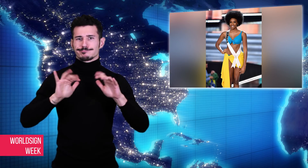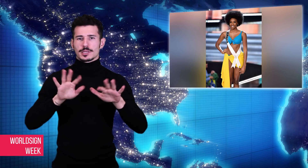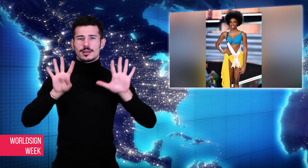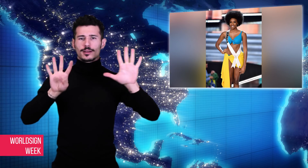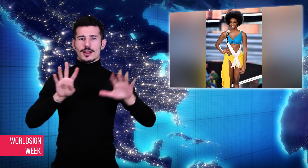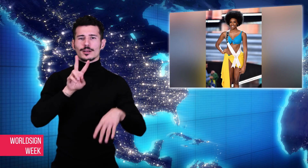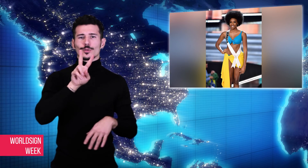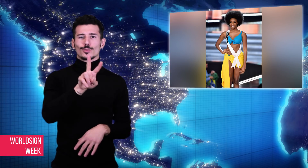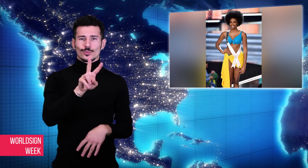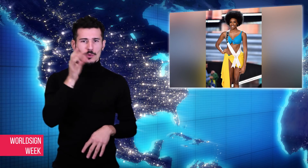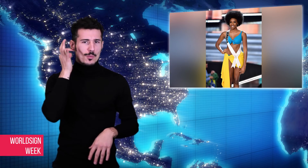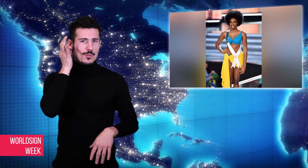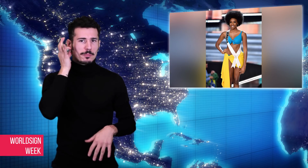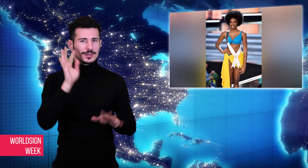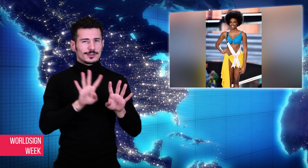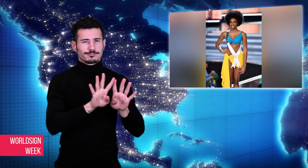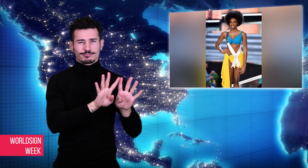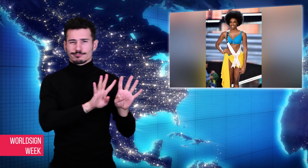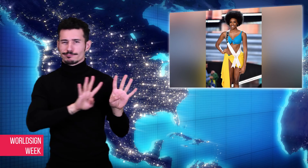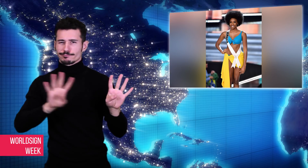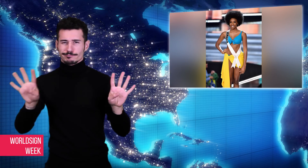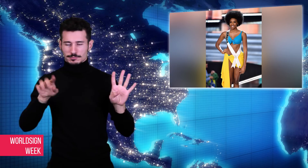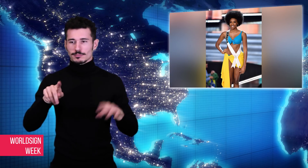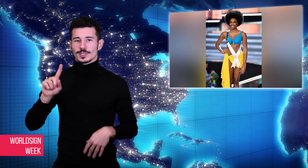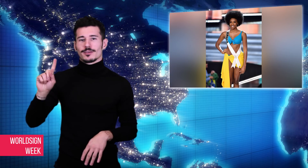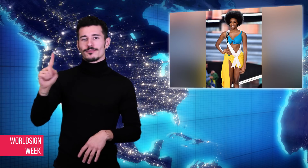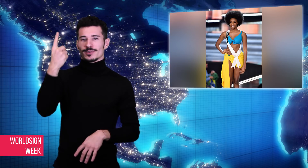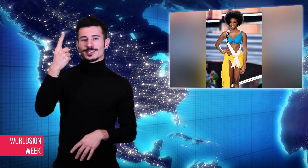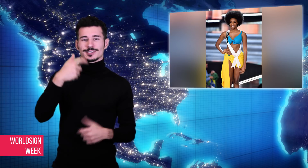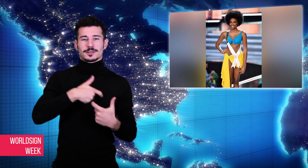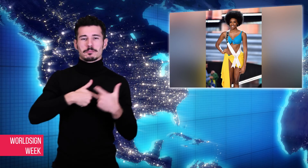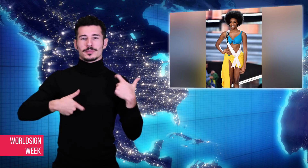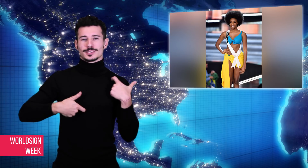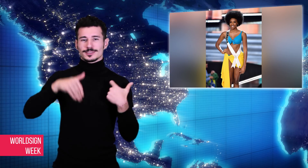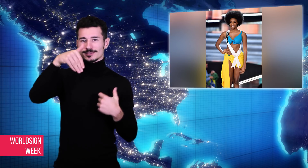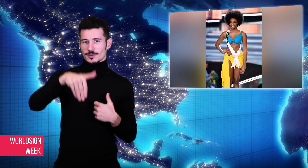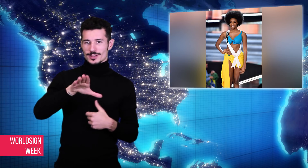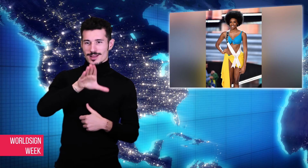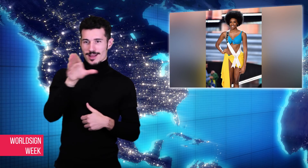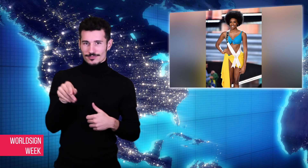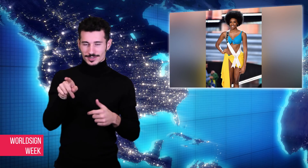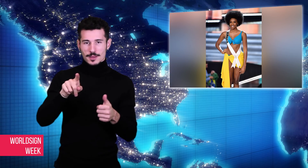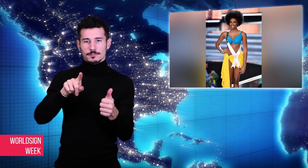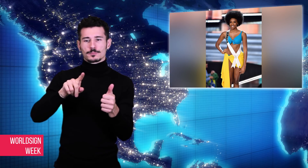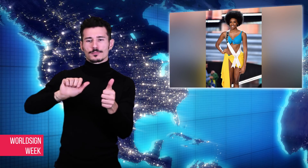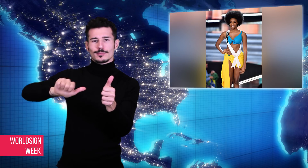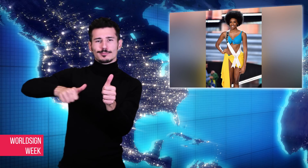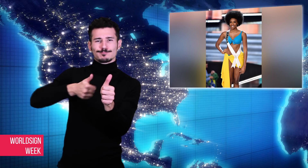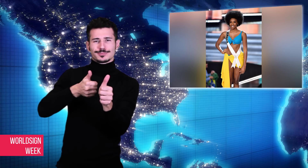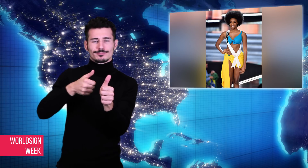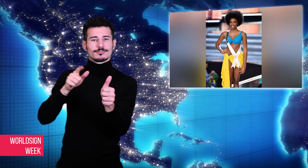beat 92 other women to win the title; first runner-up was Miss Columbia and